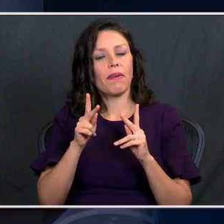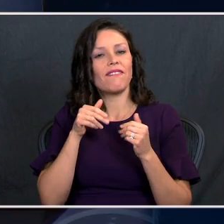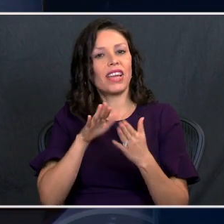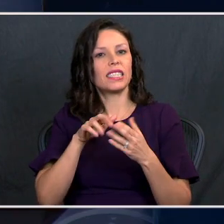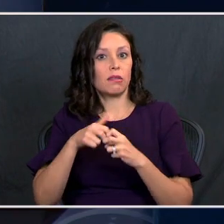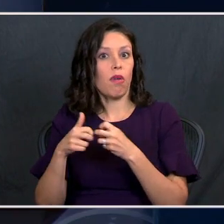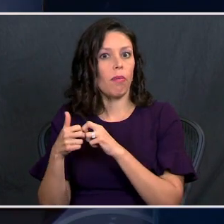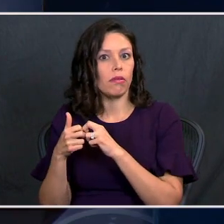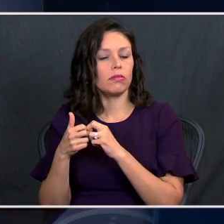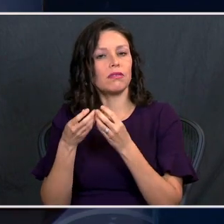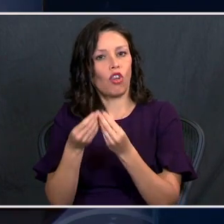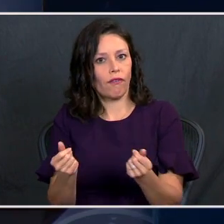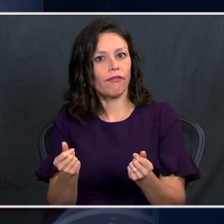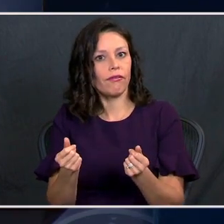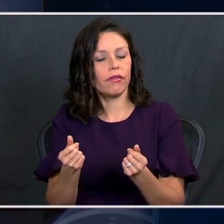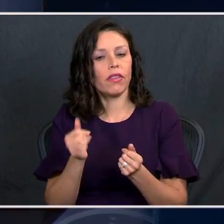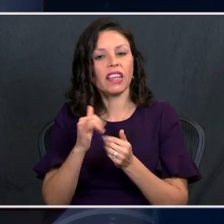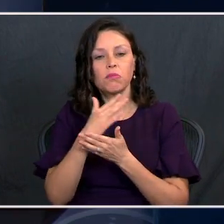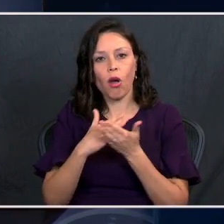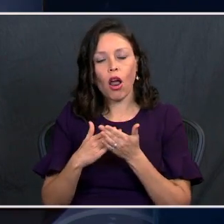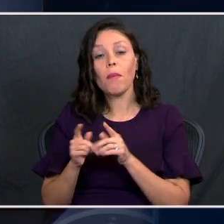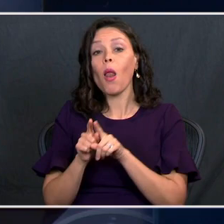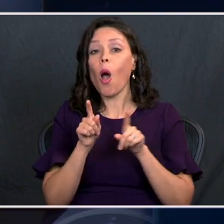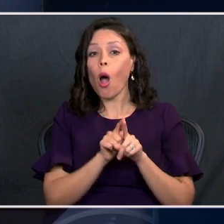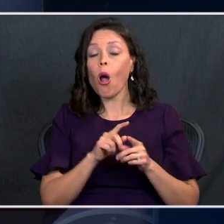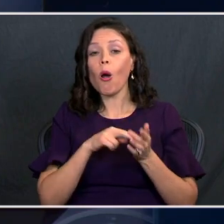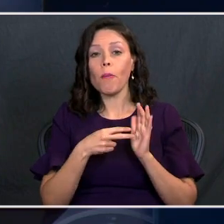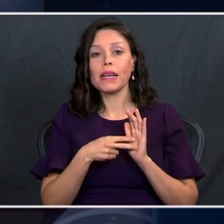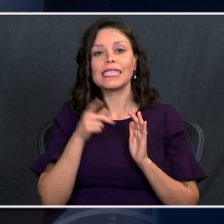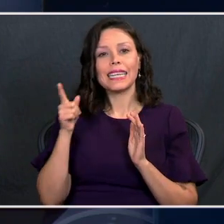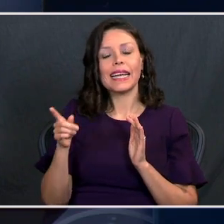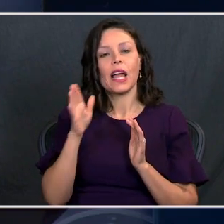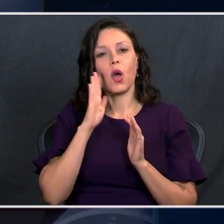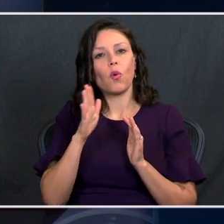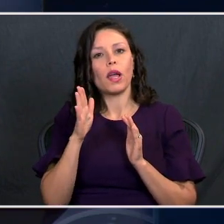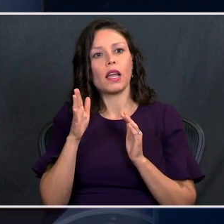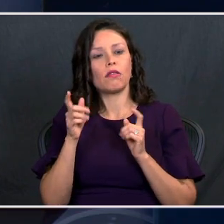That's part of it. But it also means projecting that he is going to govern for all people